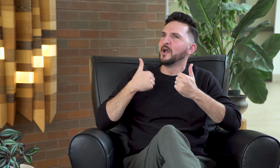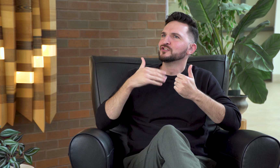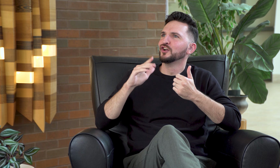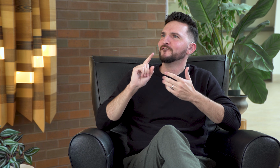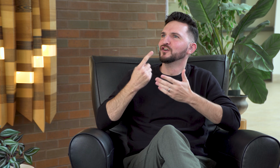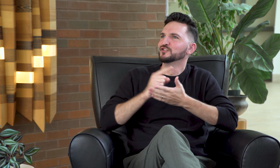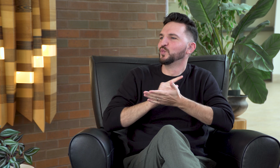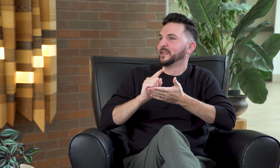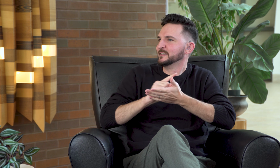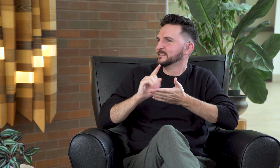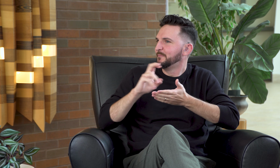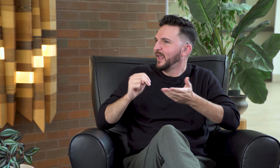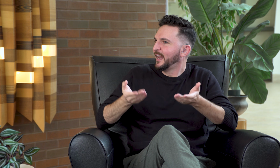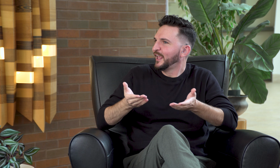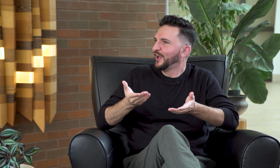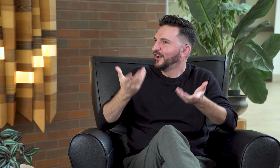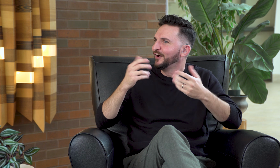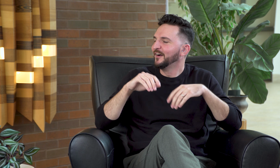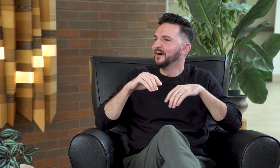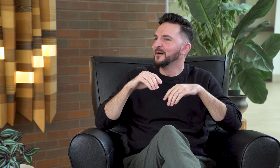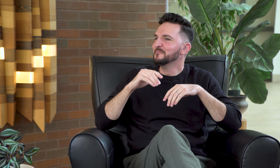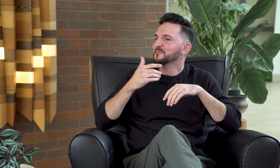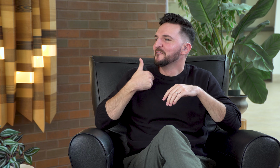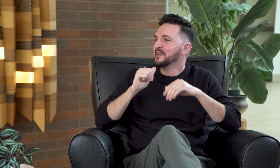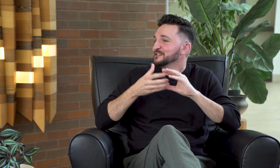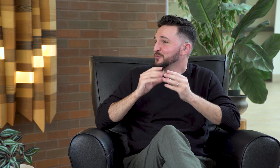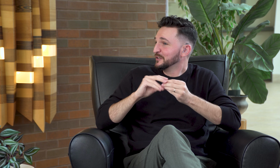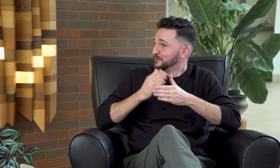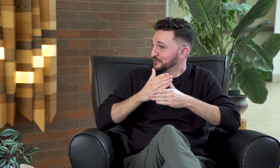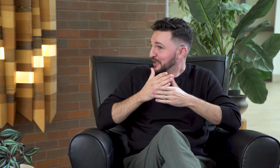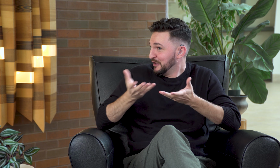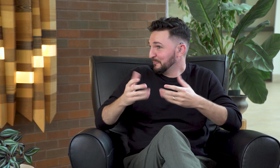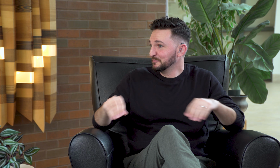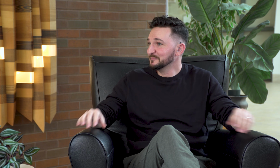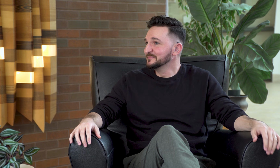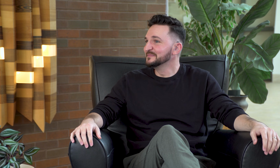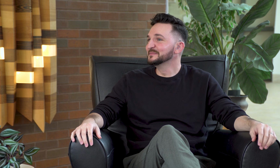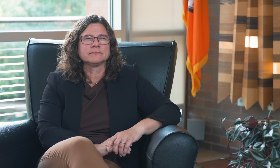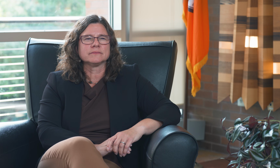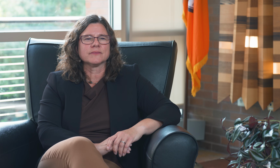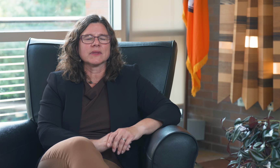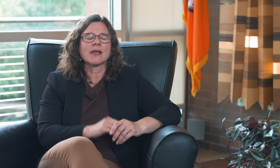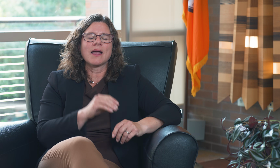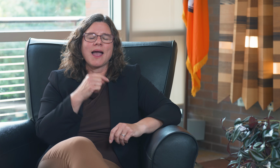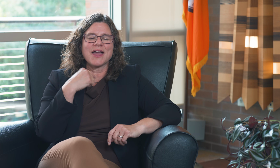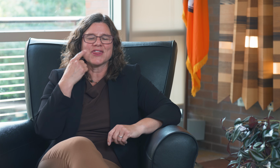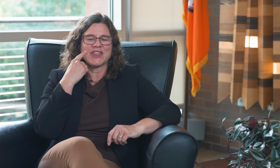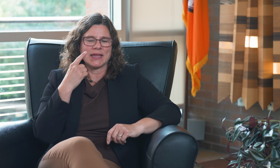So tell me a bit about your first few weeks here. Do you have any stories you'd like to share?